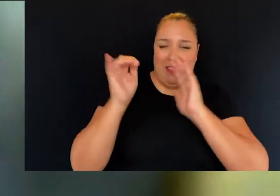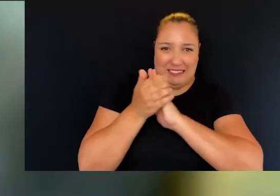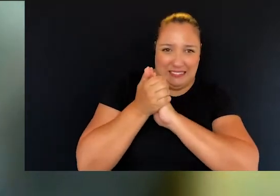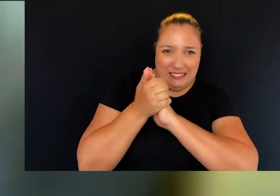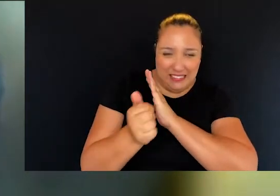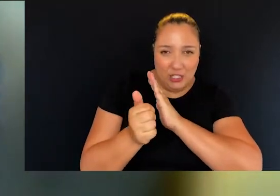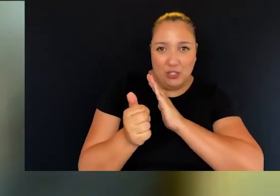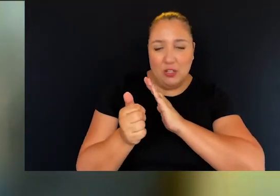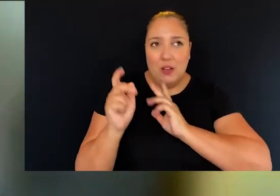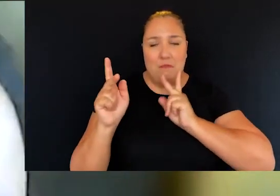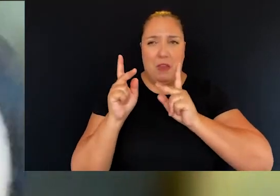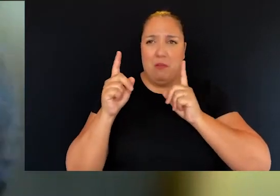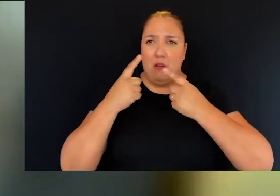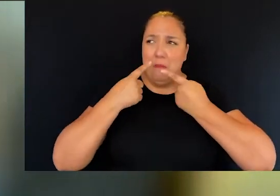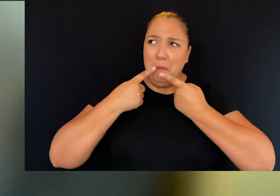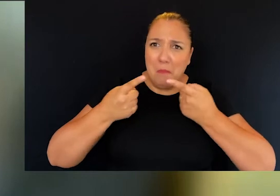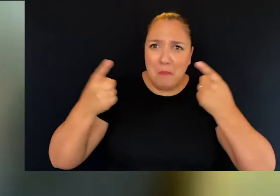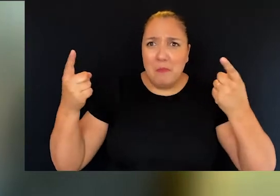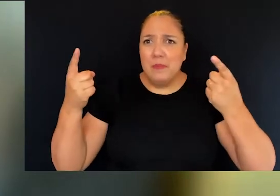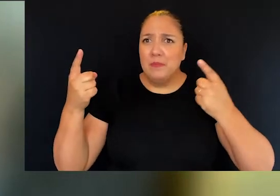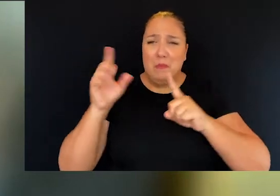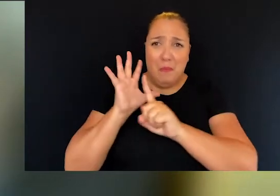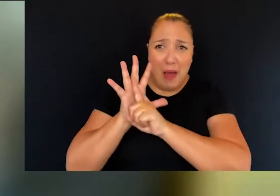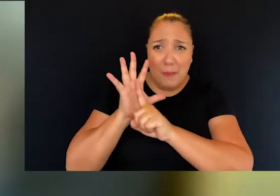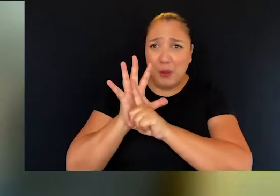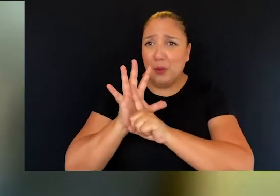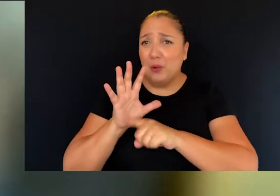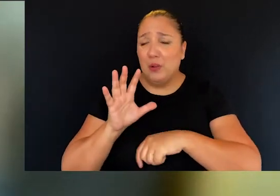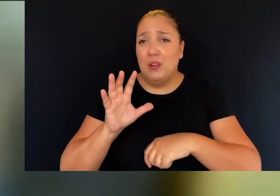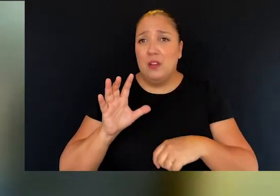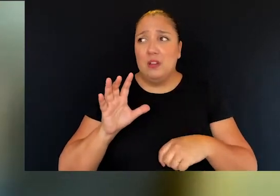whether Lizzo, Beyoncé́, or others in the music or other entertainment fields.